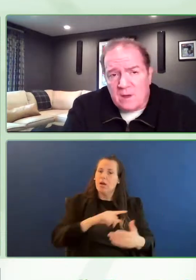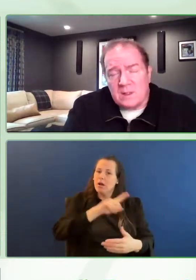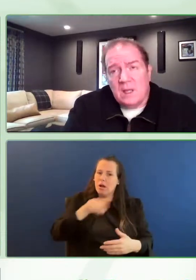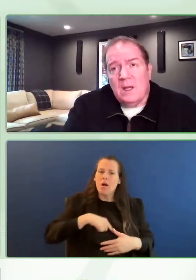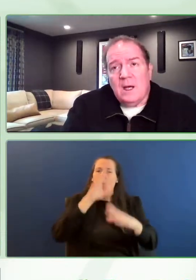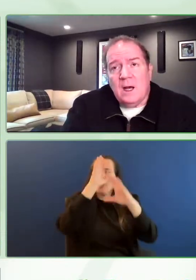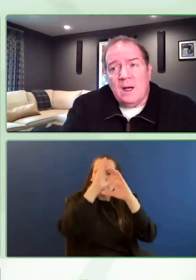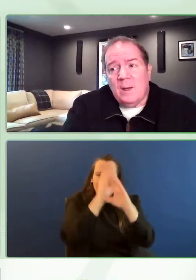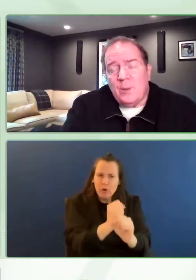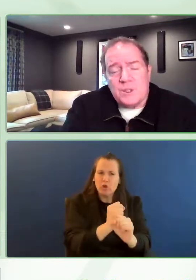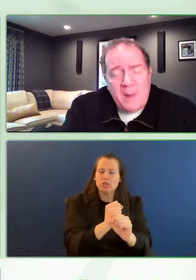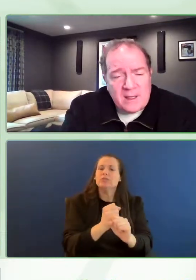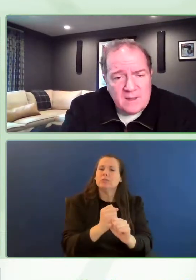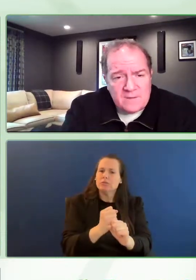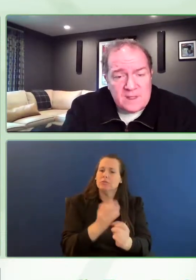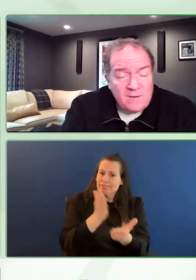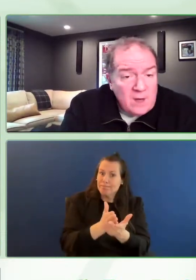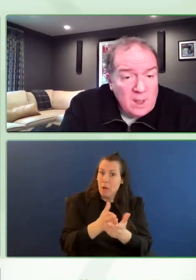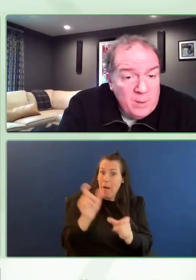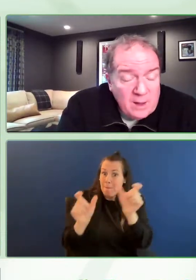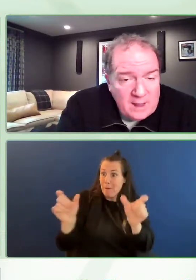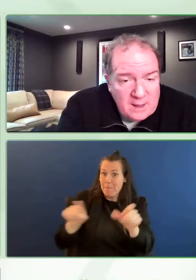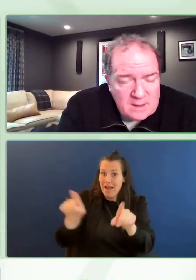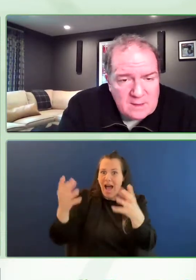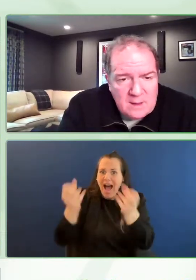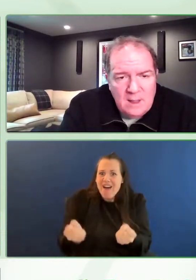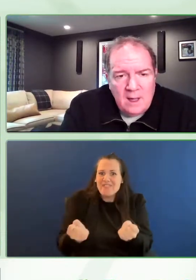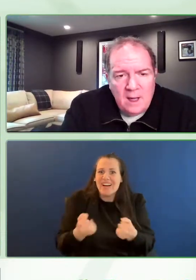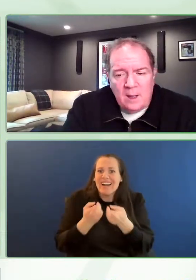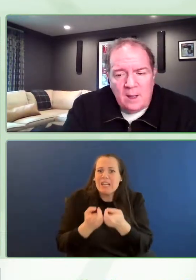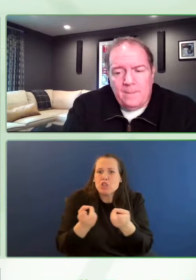different perspectives, different abilities.